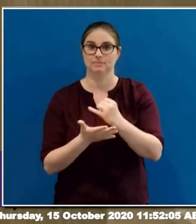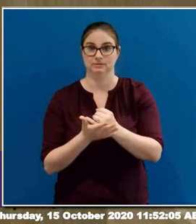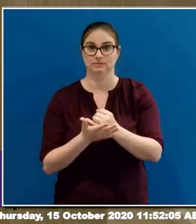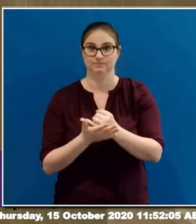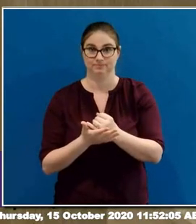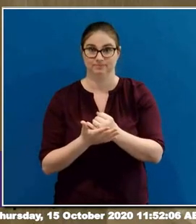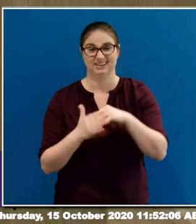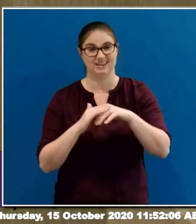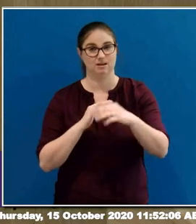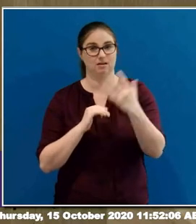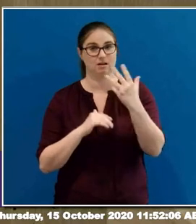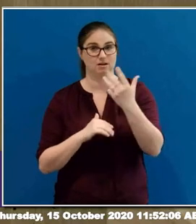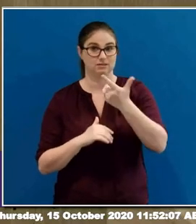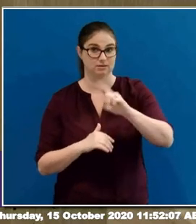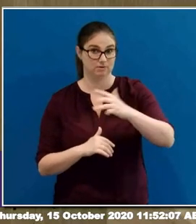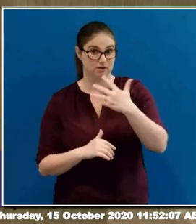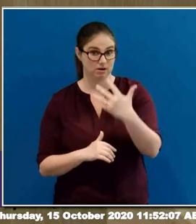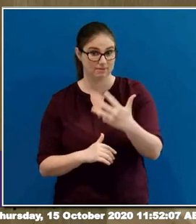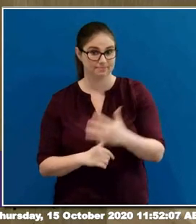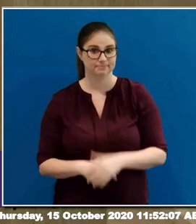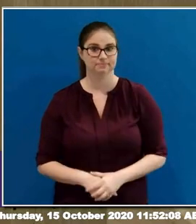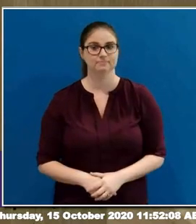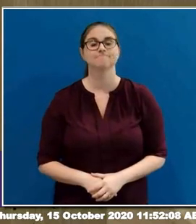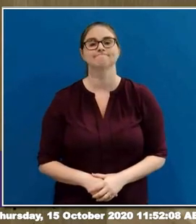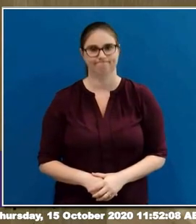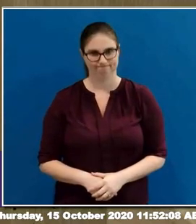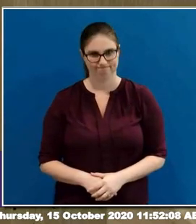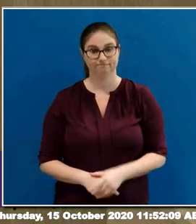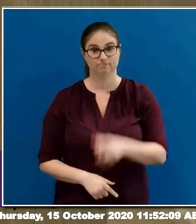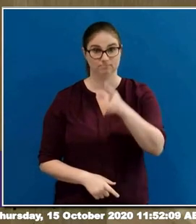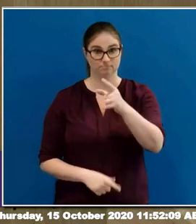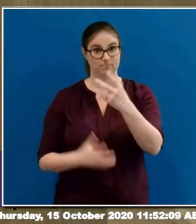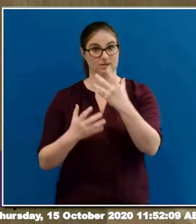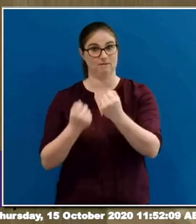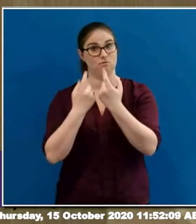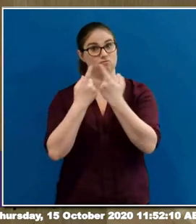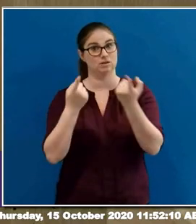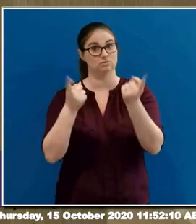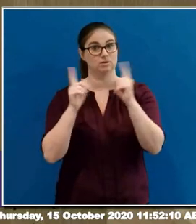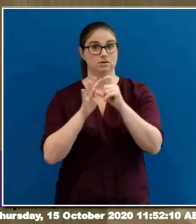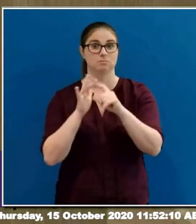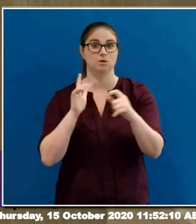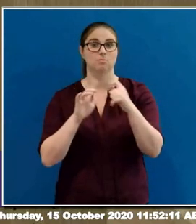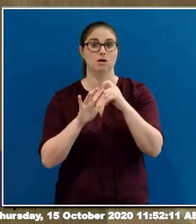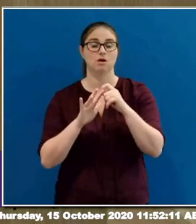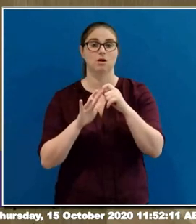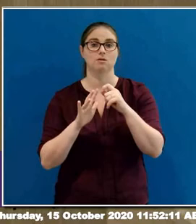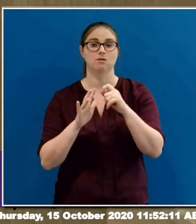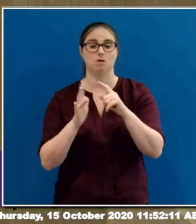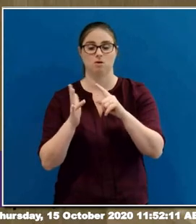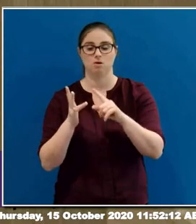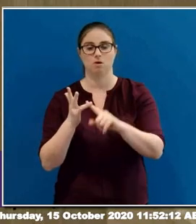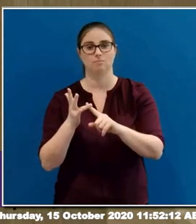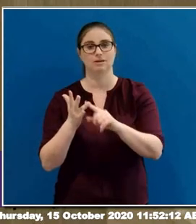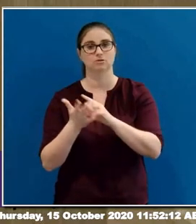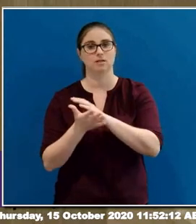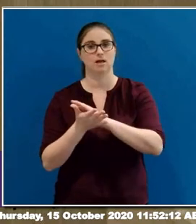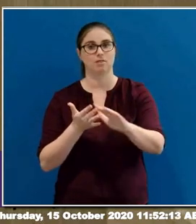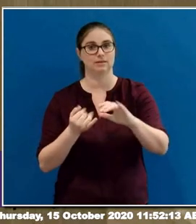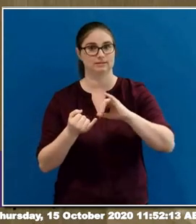And you have a Graduate Diploma of Occupational Health and Safety, 2007? That's correct. And you started teaching in 1980?